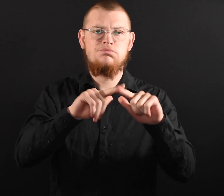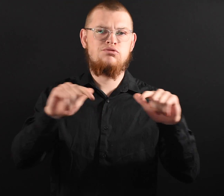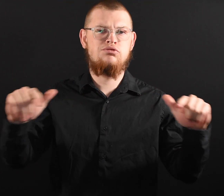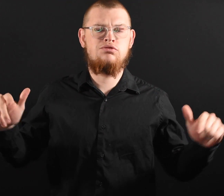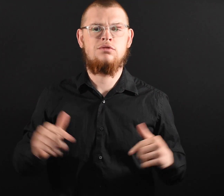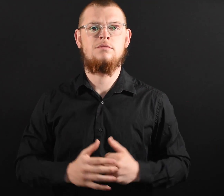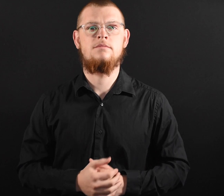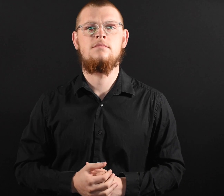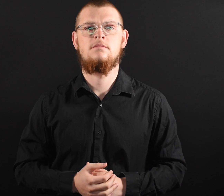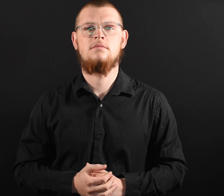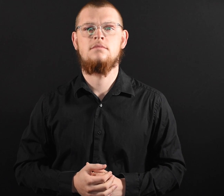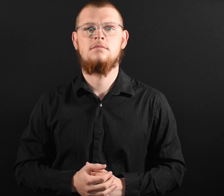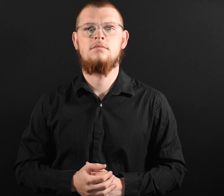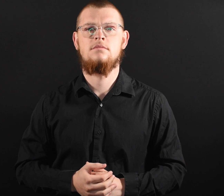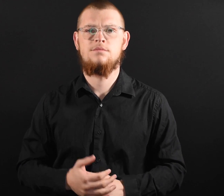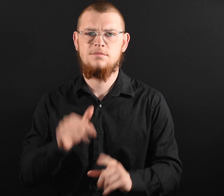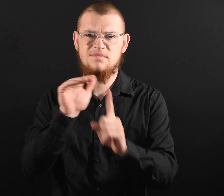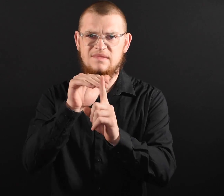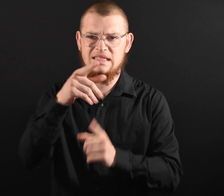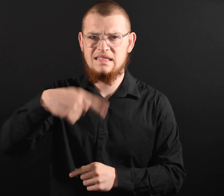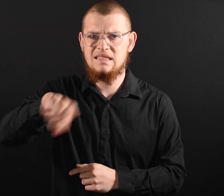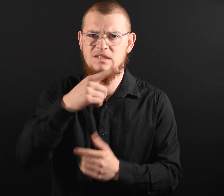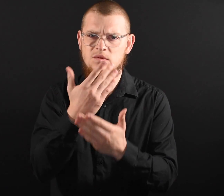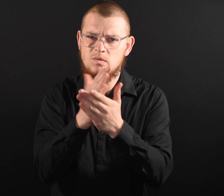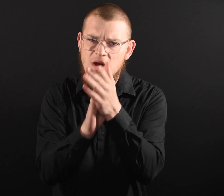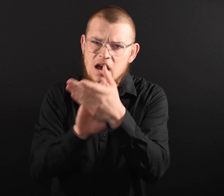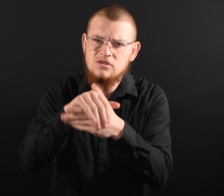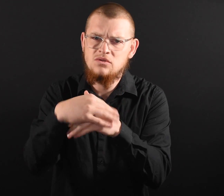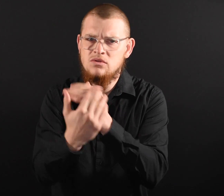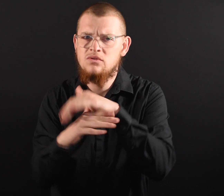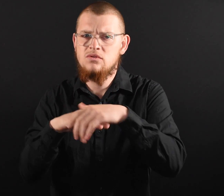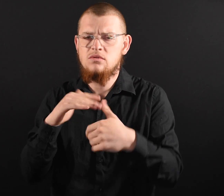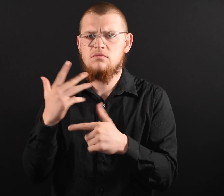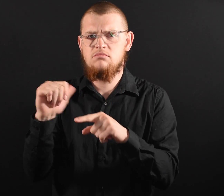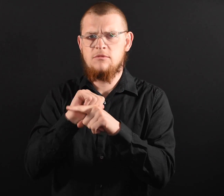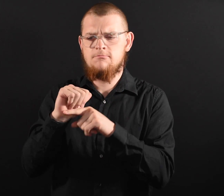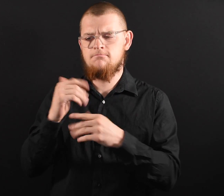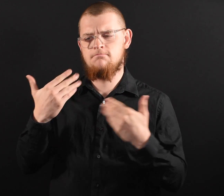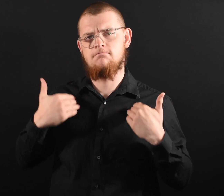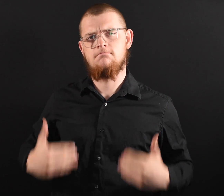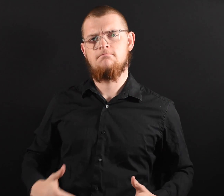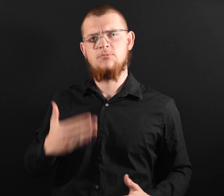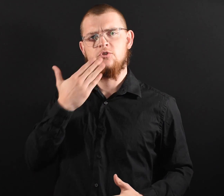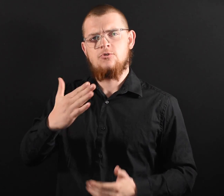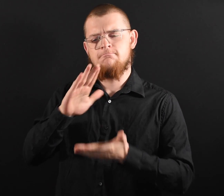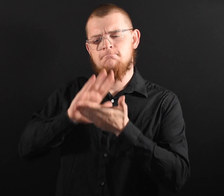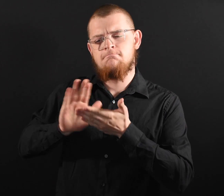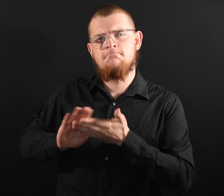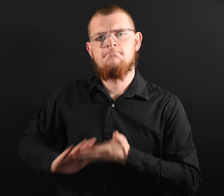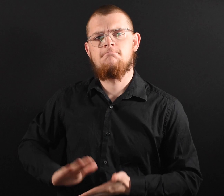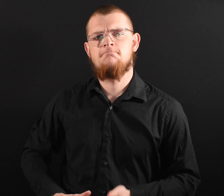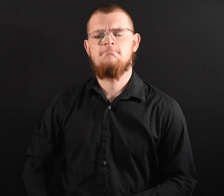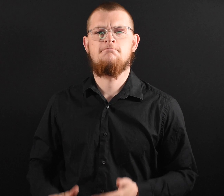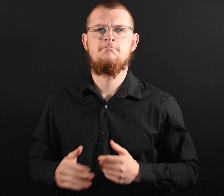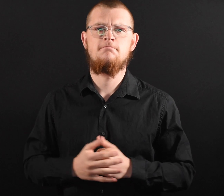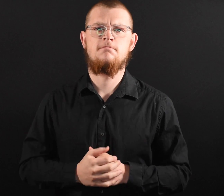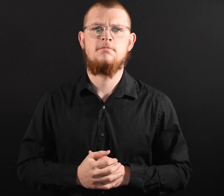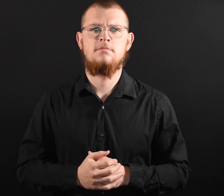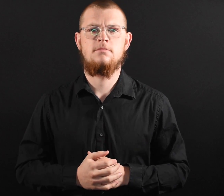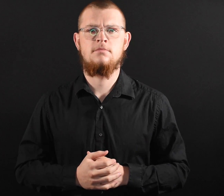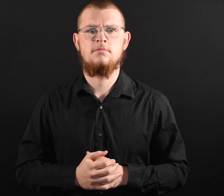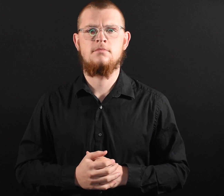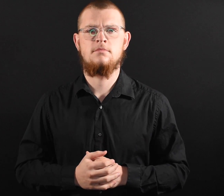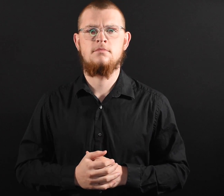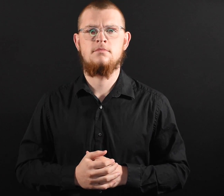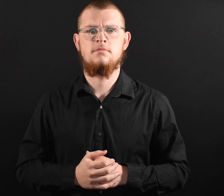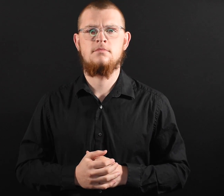● Reminders to wash hands and practice good personal hygiene